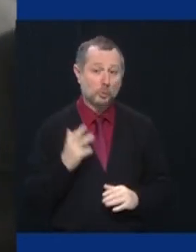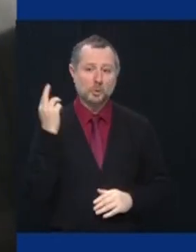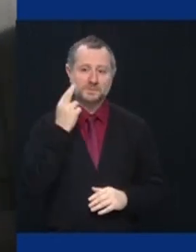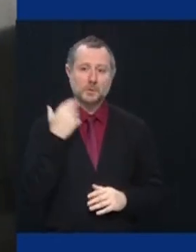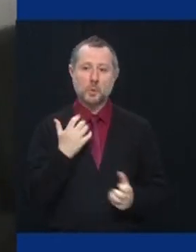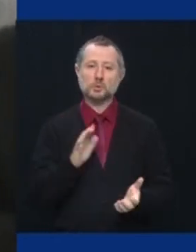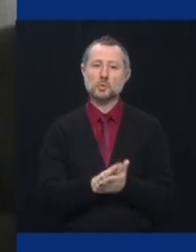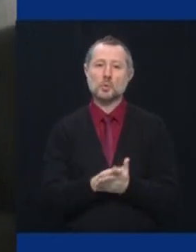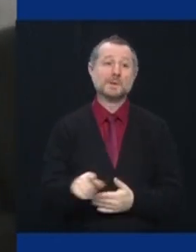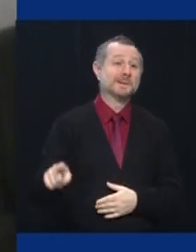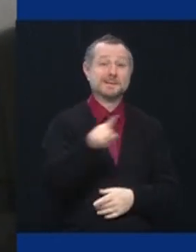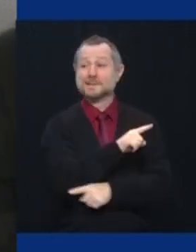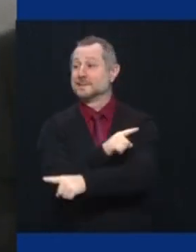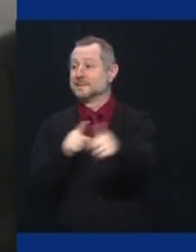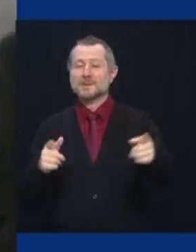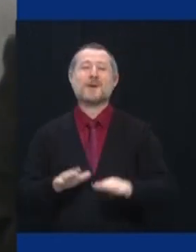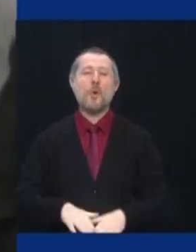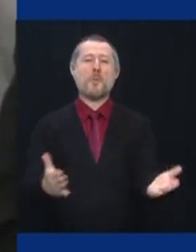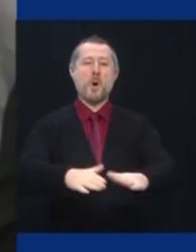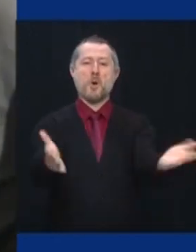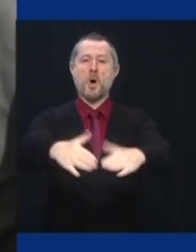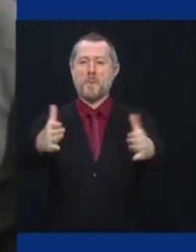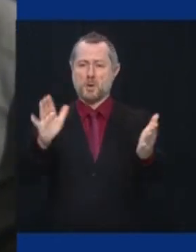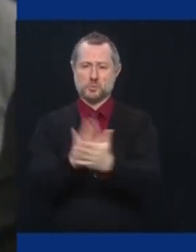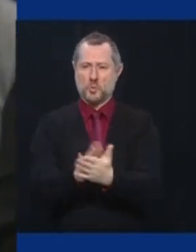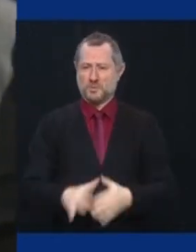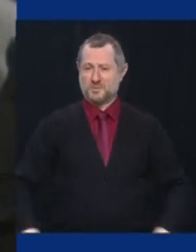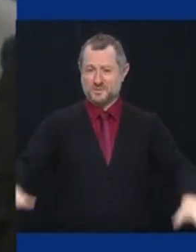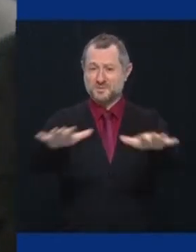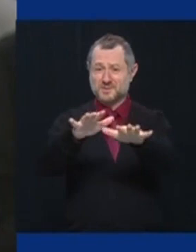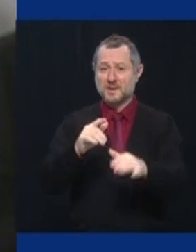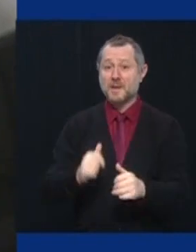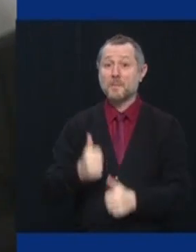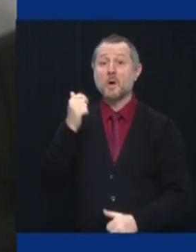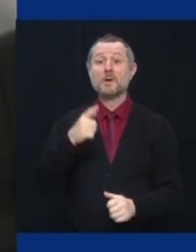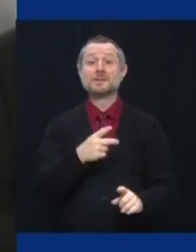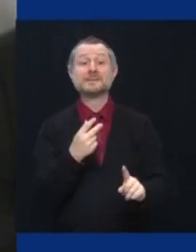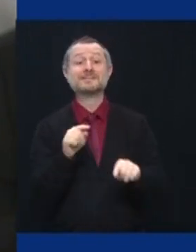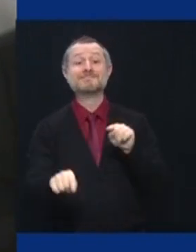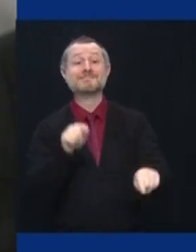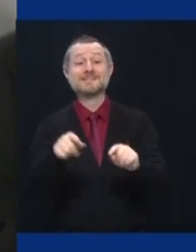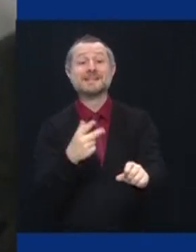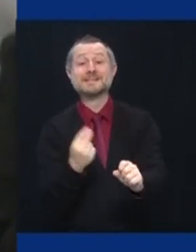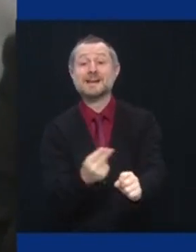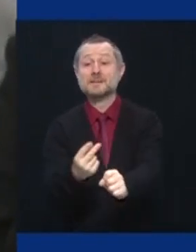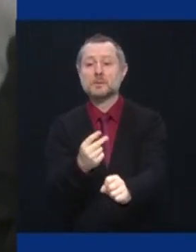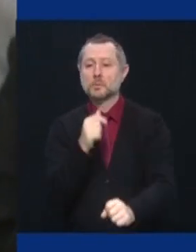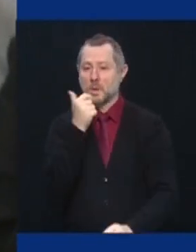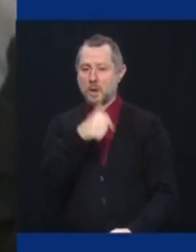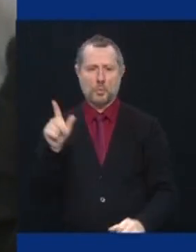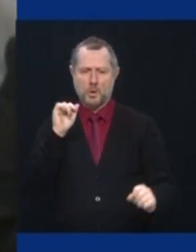PRIORITY. SO PHARMACIES WILL DO 60 PLUS AND TEACHERS, WE WANT TO GET THE SCHOOLS OPEN.